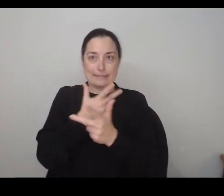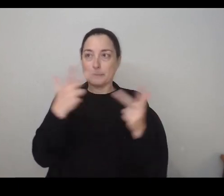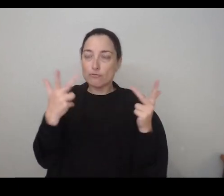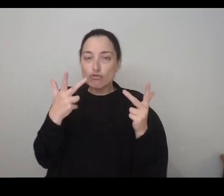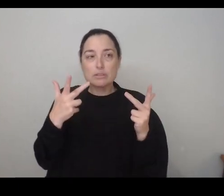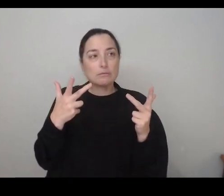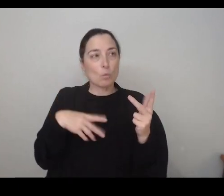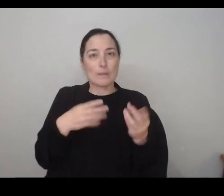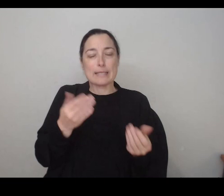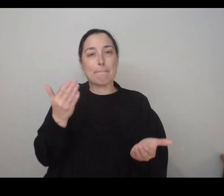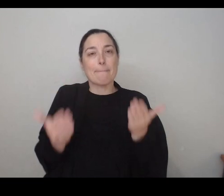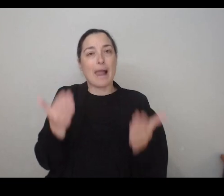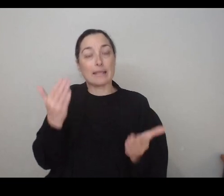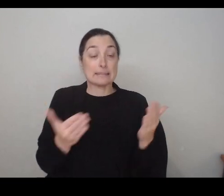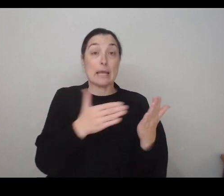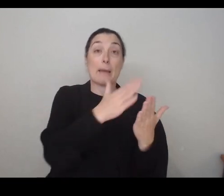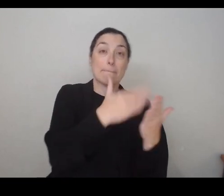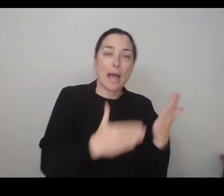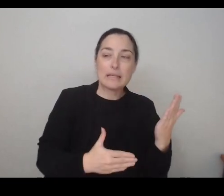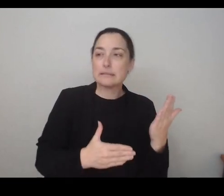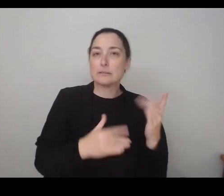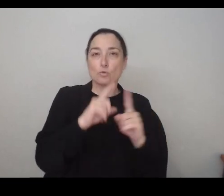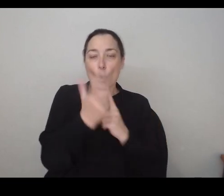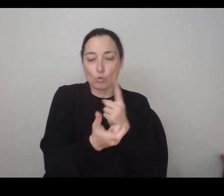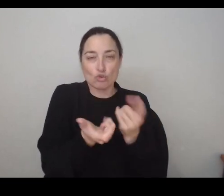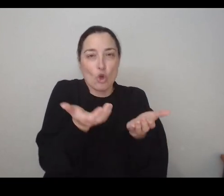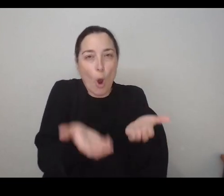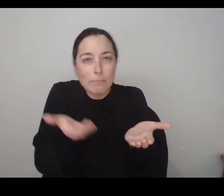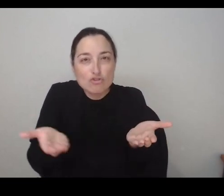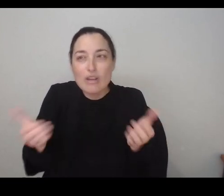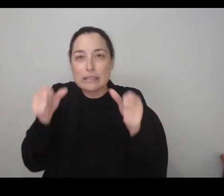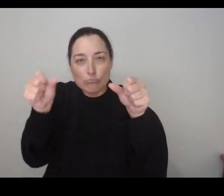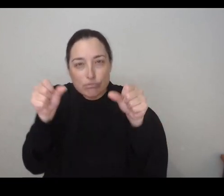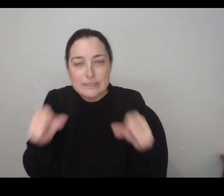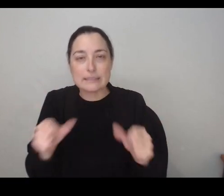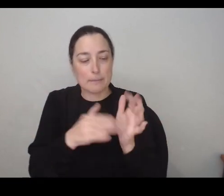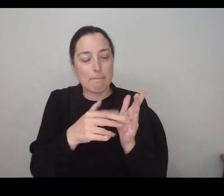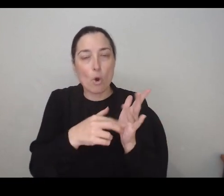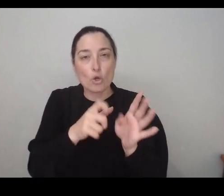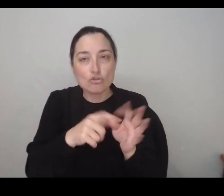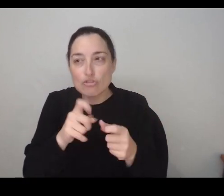between paintings, cultures, objects, prints, monotypes, drawings and so on.